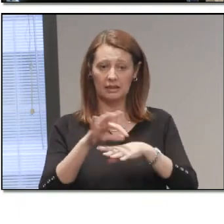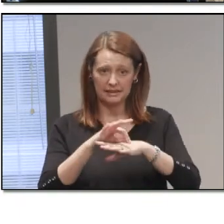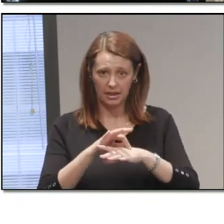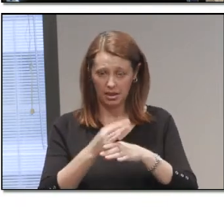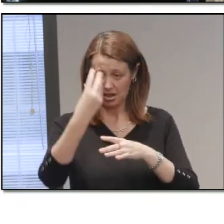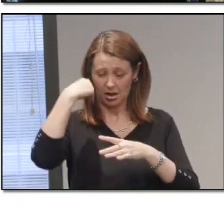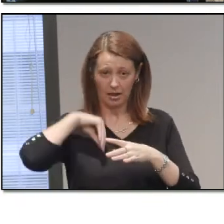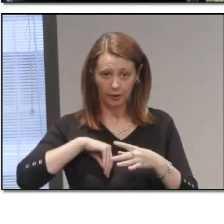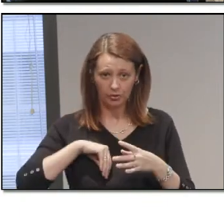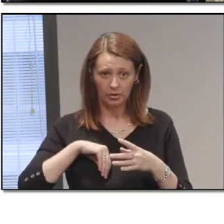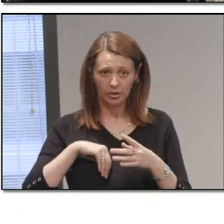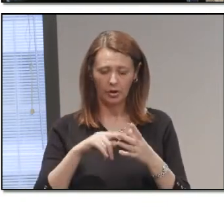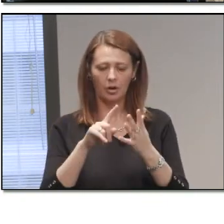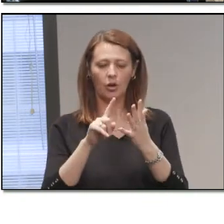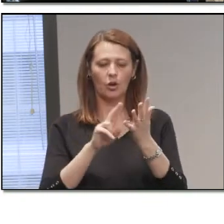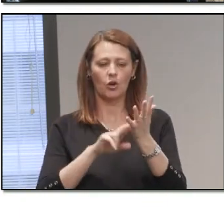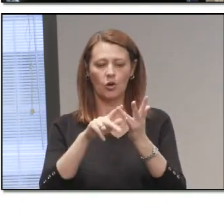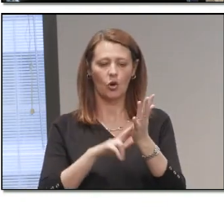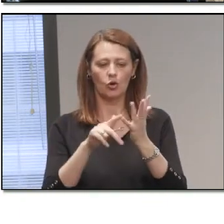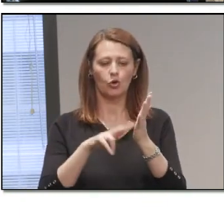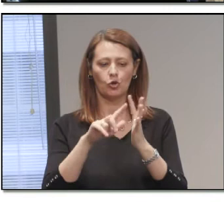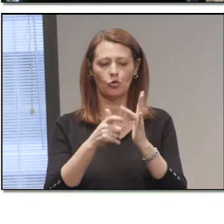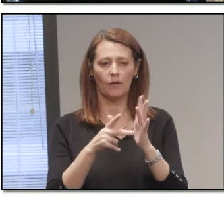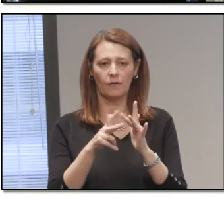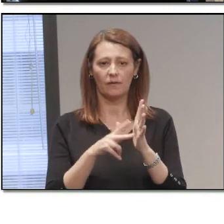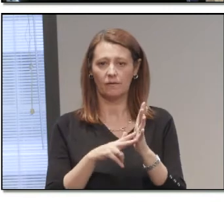what we call non-nutritive ingestion and that's basically putting things in your mouth or eating